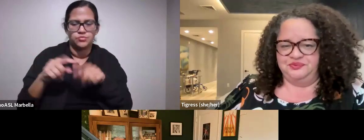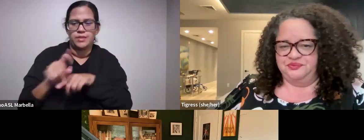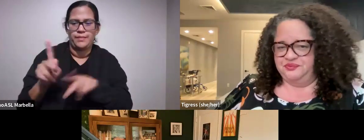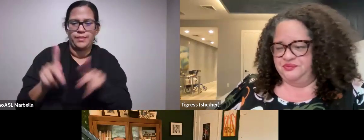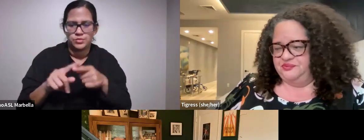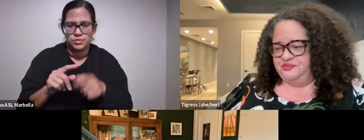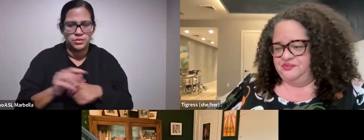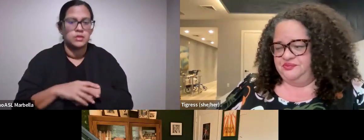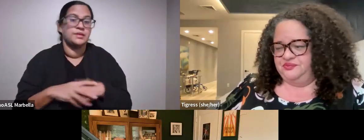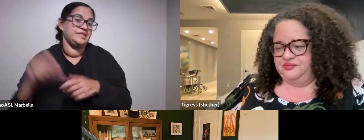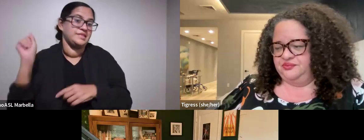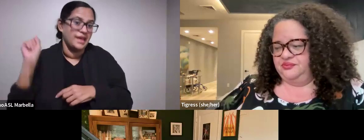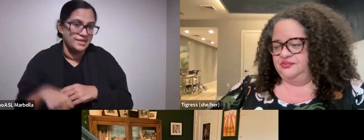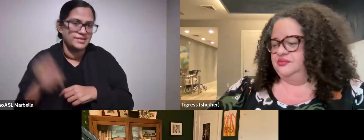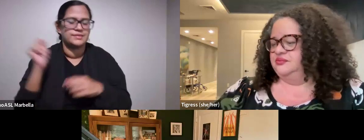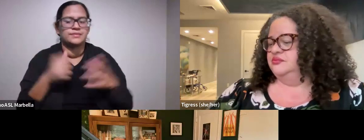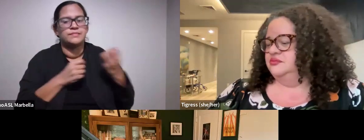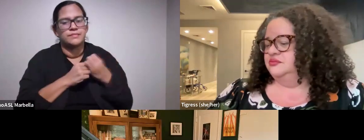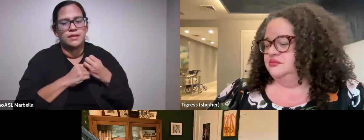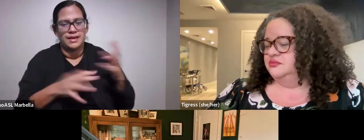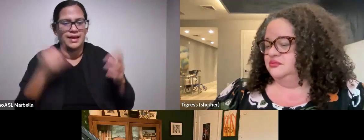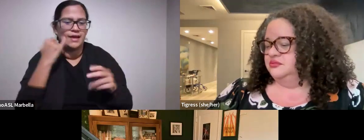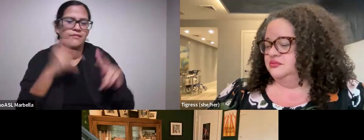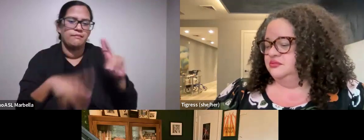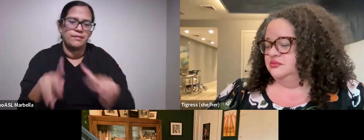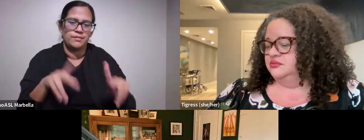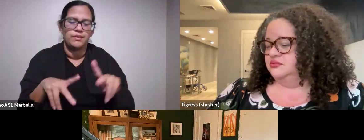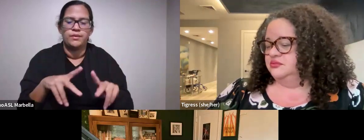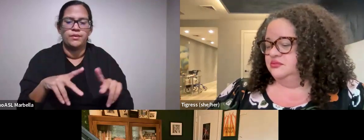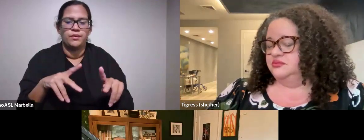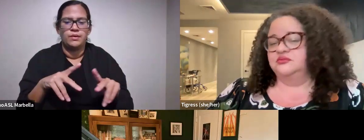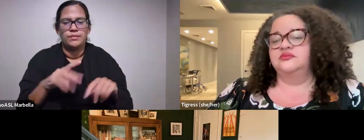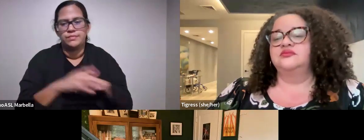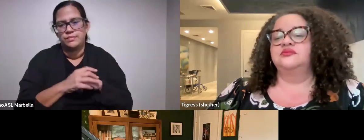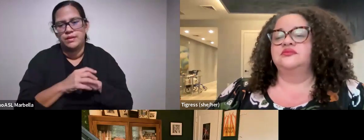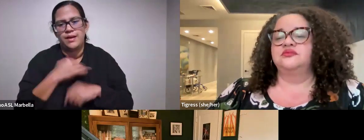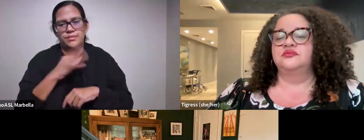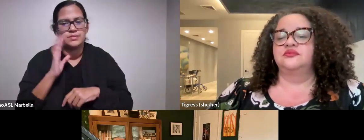Yes. If people are, I would say for advocacy work,